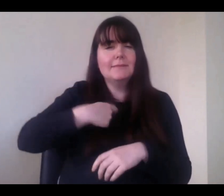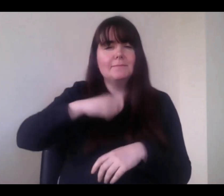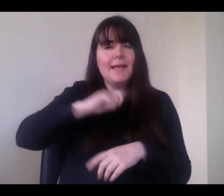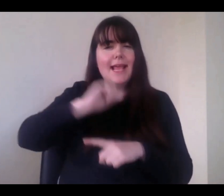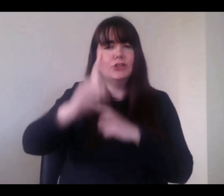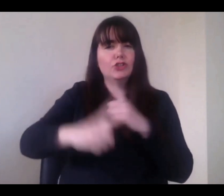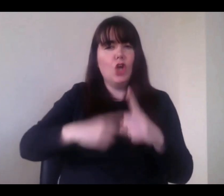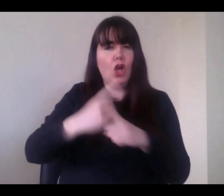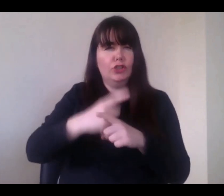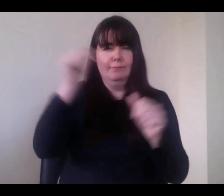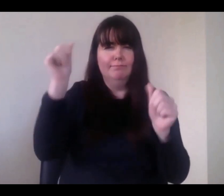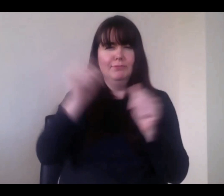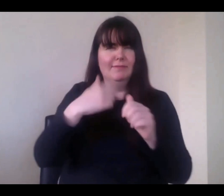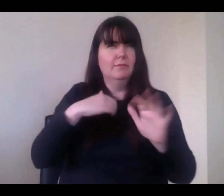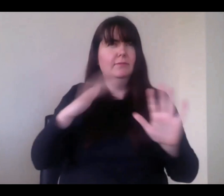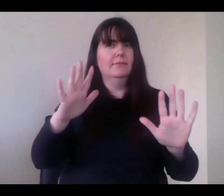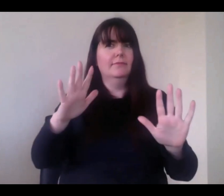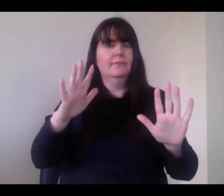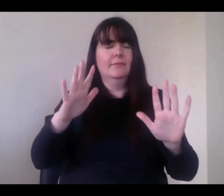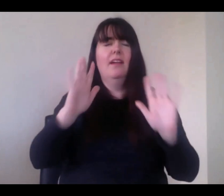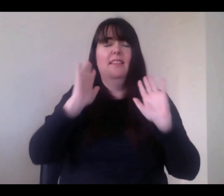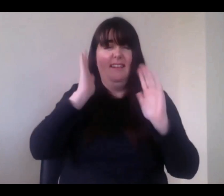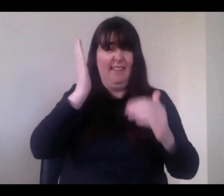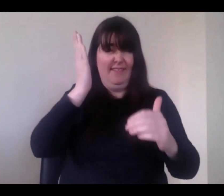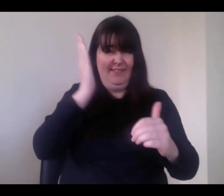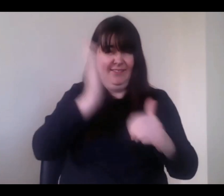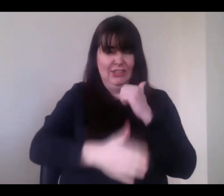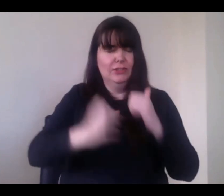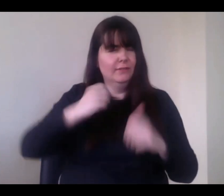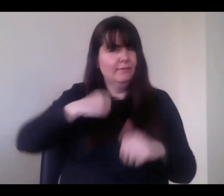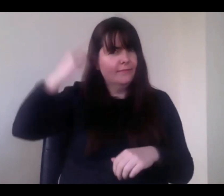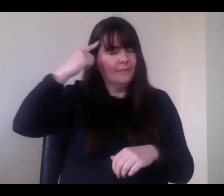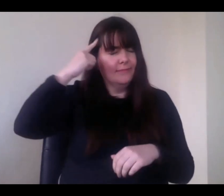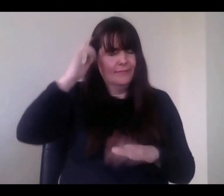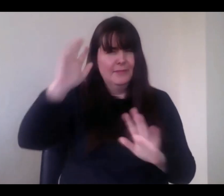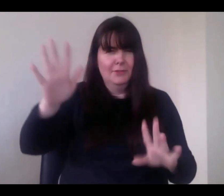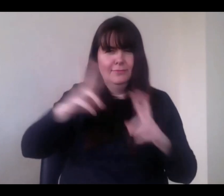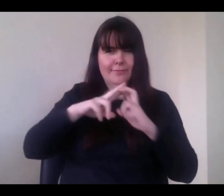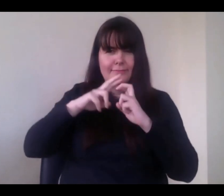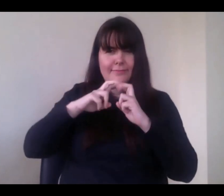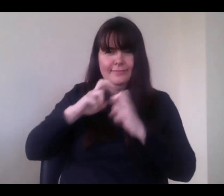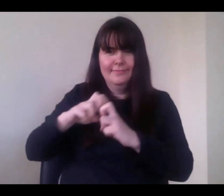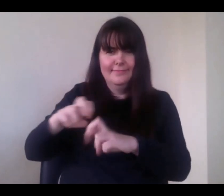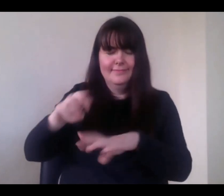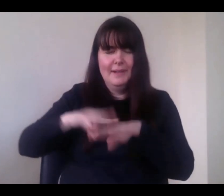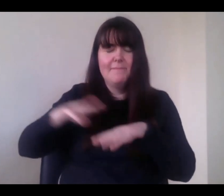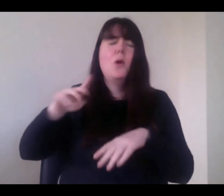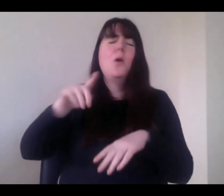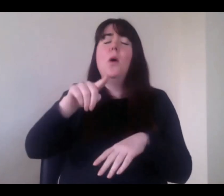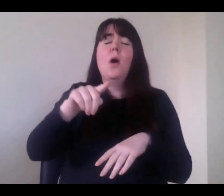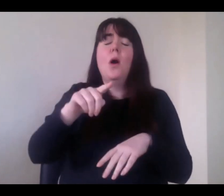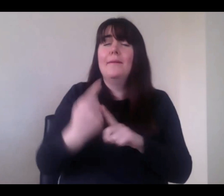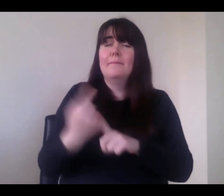And so I came across 'The King of Spain's Daughter', which was the play that I couldn't